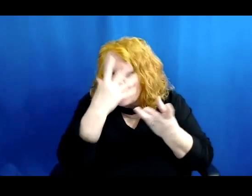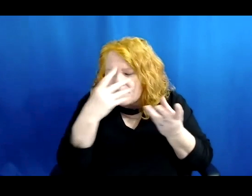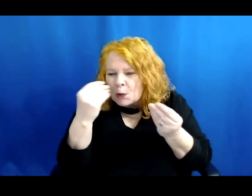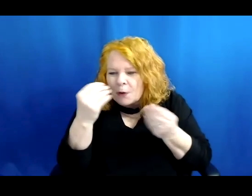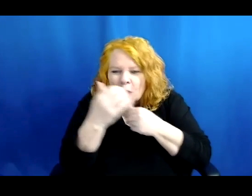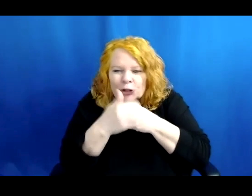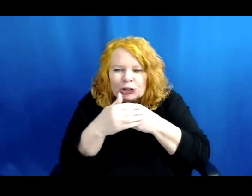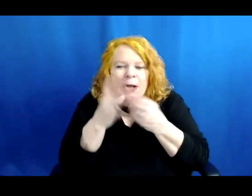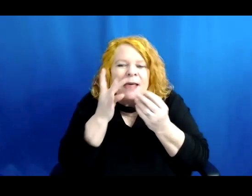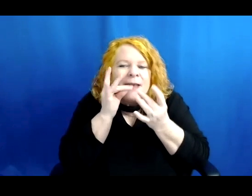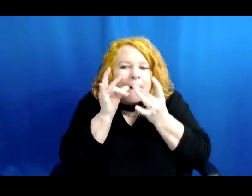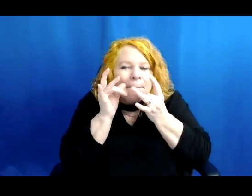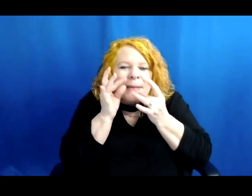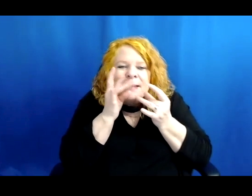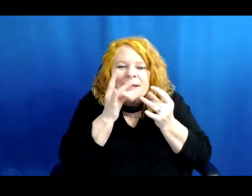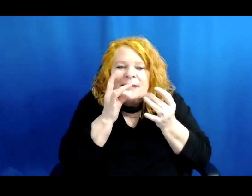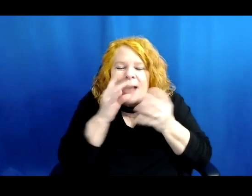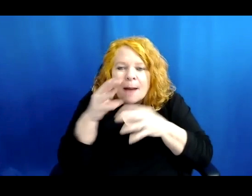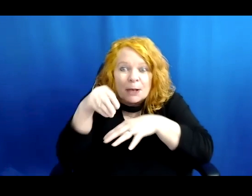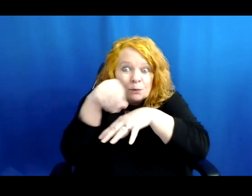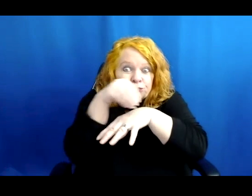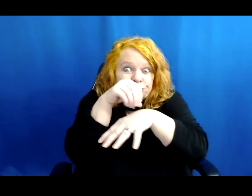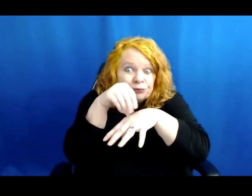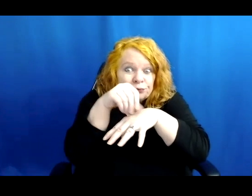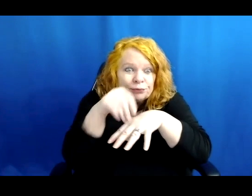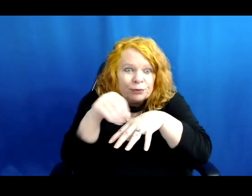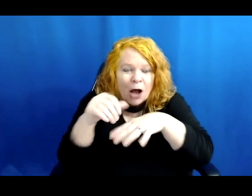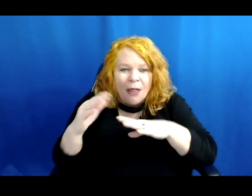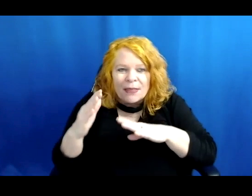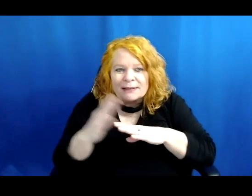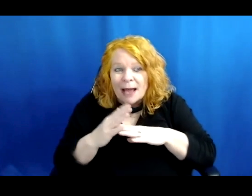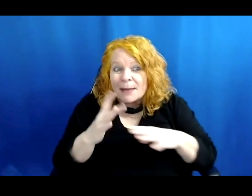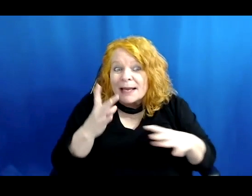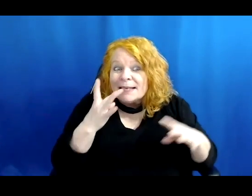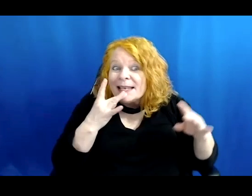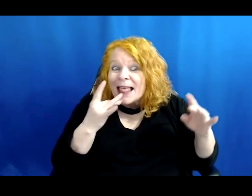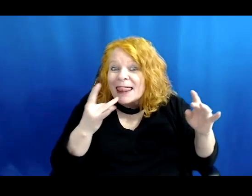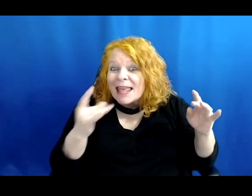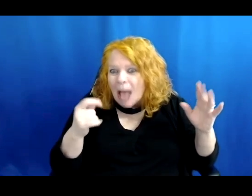yummy textured pastry on top. Very delicious. Yum, yum.